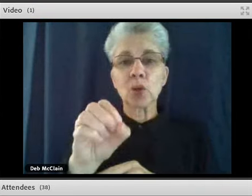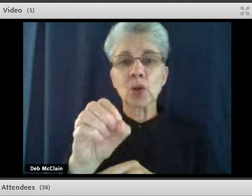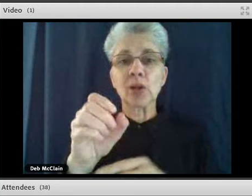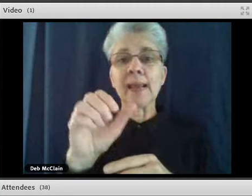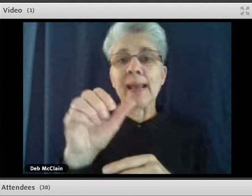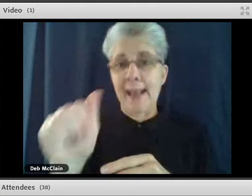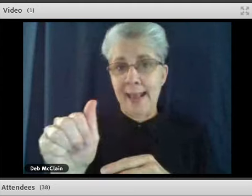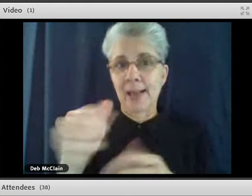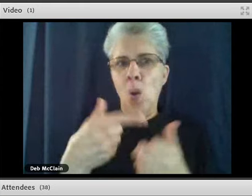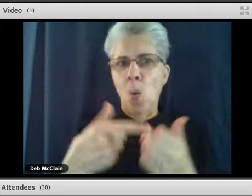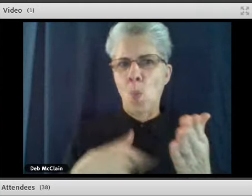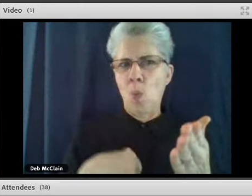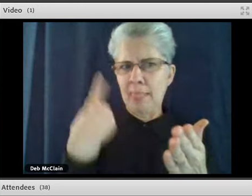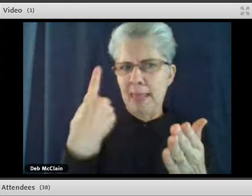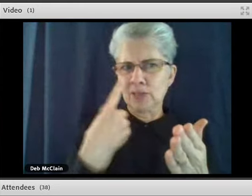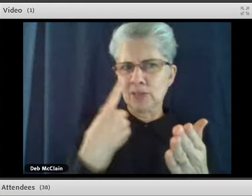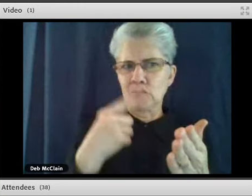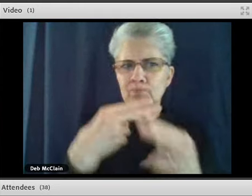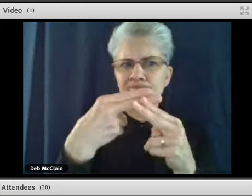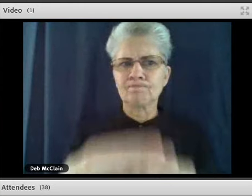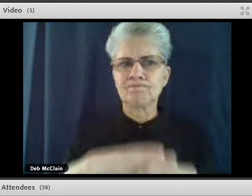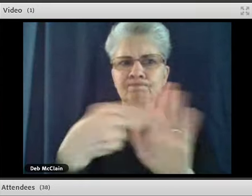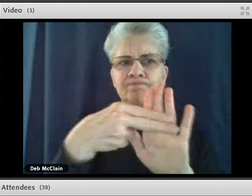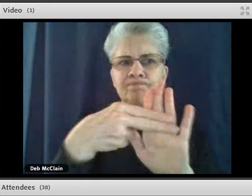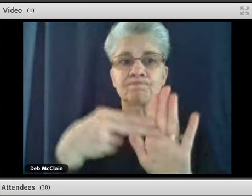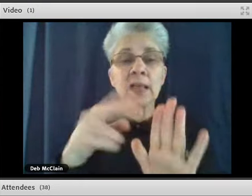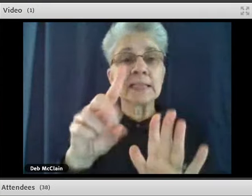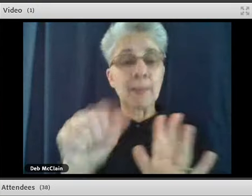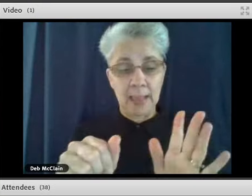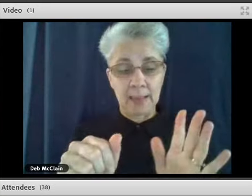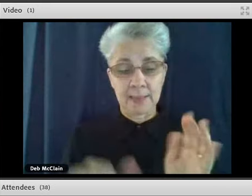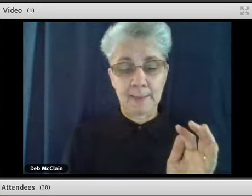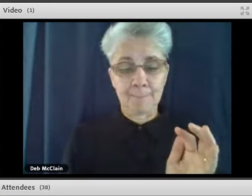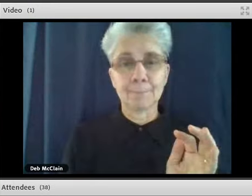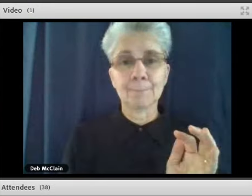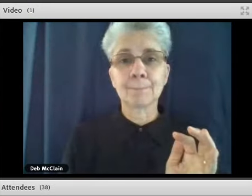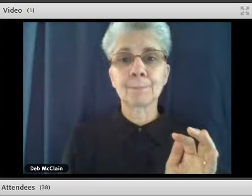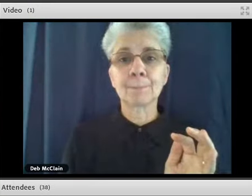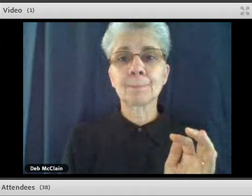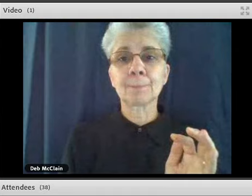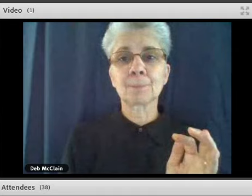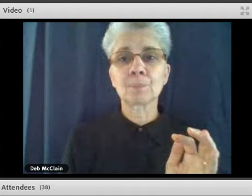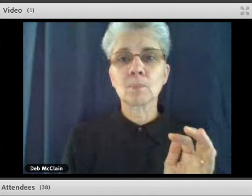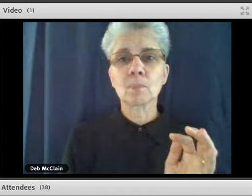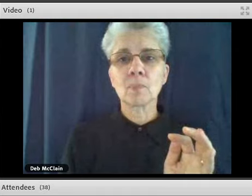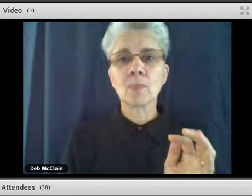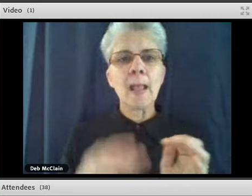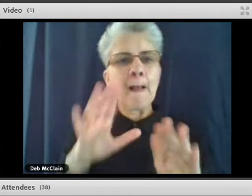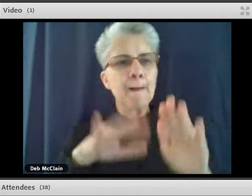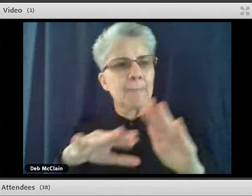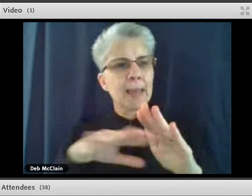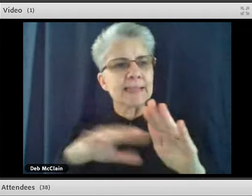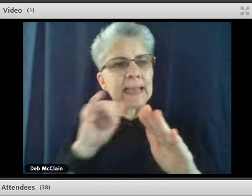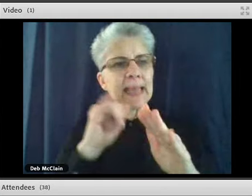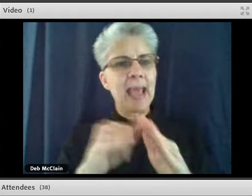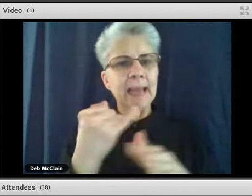and see what they consider to be a disability. So, it's basically any impairments in adults ages 18 or over,